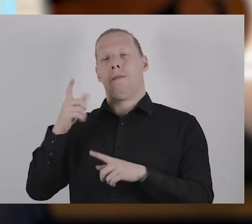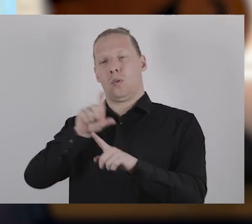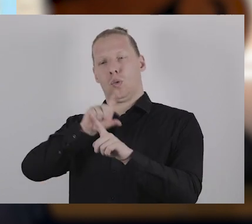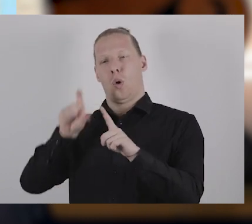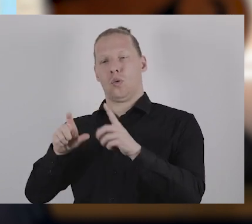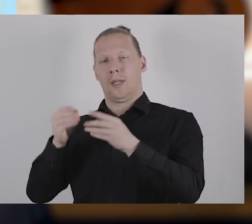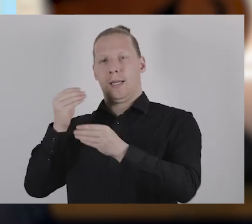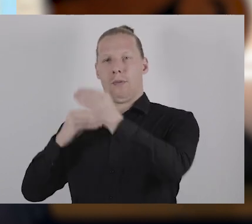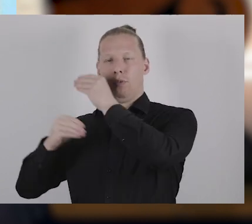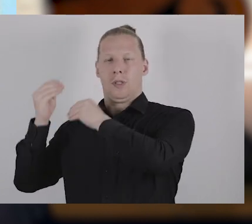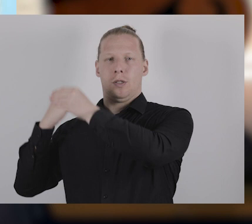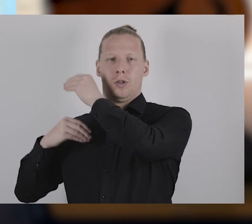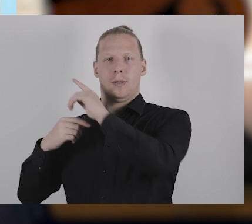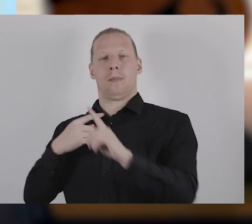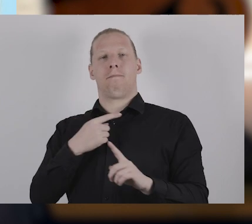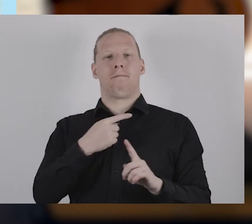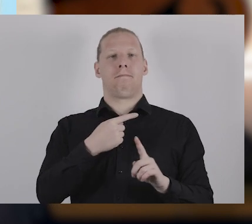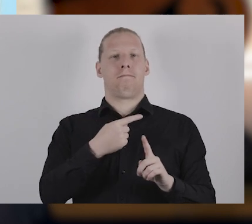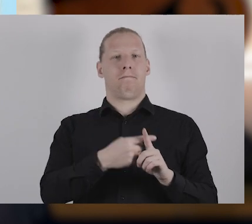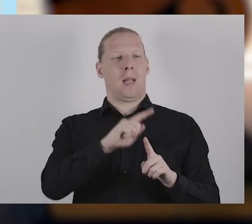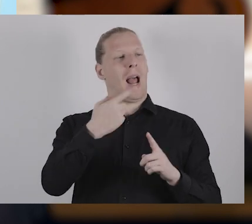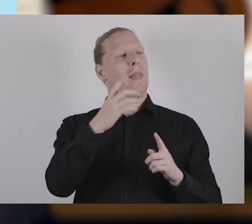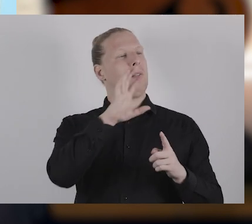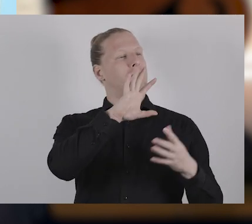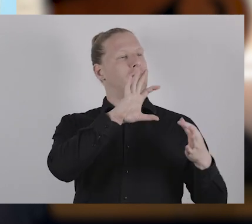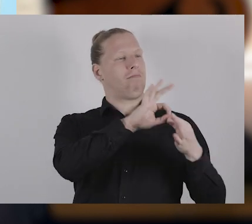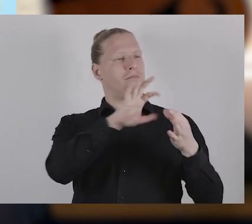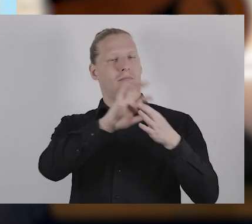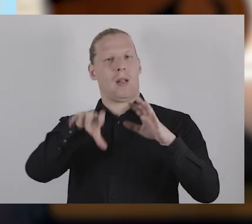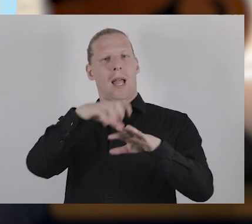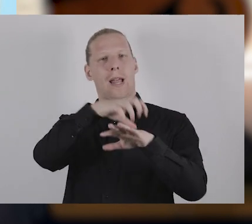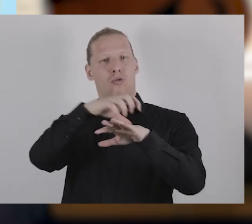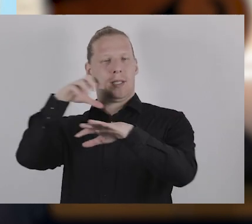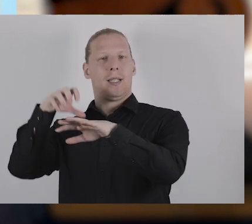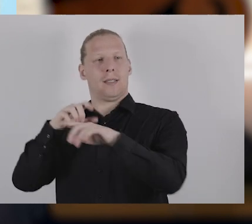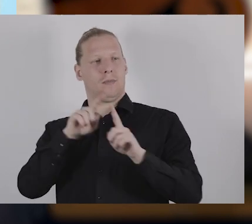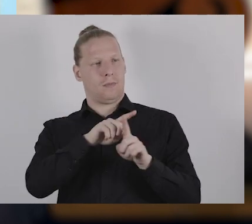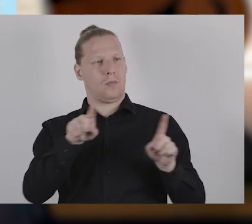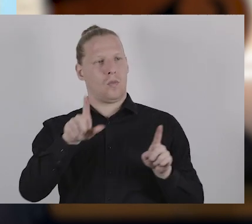and the Arts Council of New Zealand Toi Aotearoa — along with other partner cultural agencies —